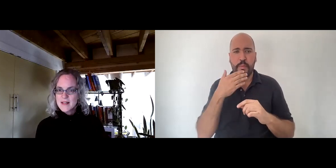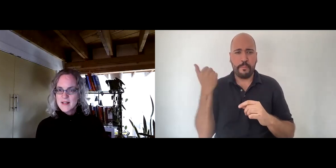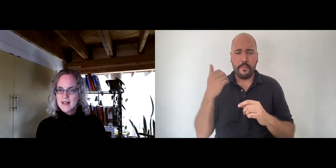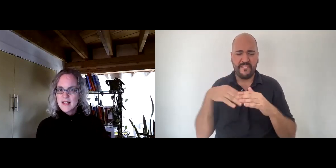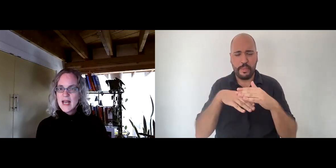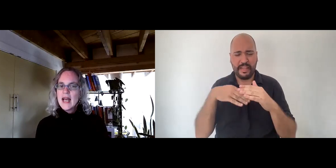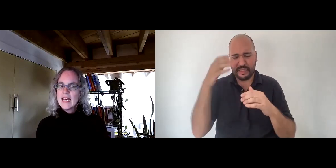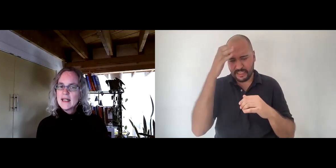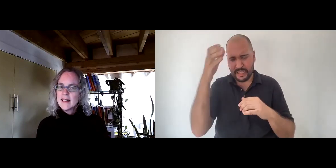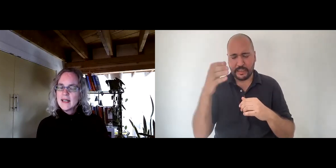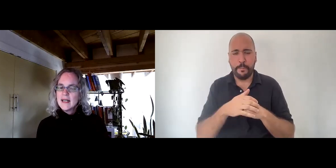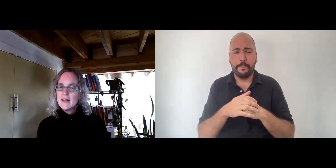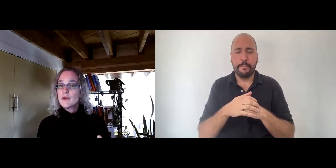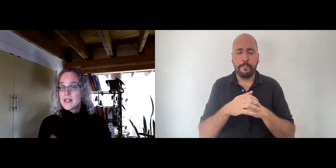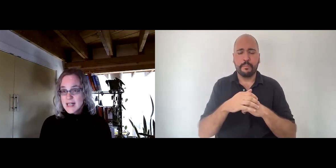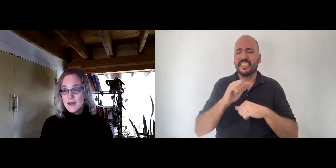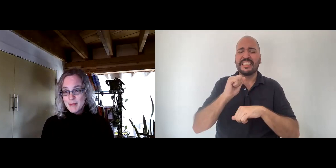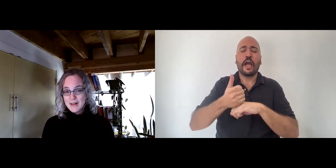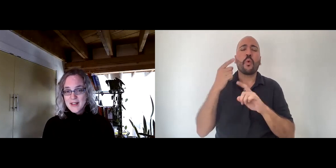And if you're receiving benefits, get connected with a benefit planner who can help you understand